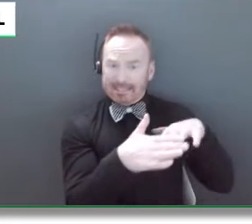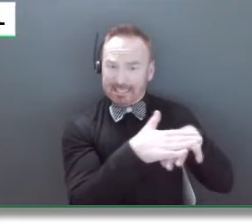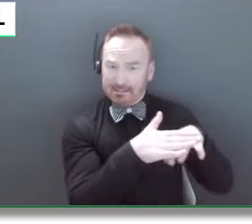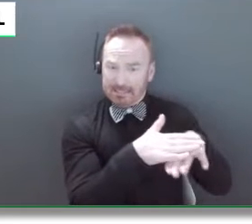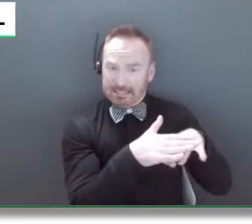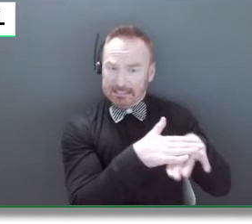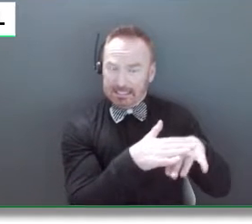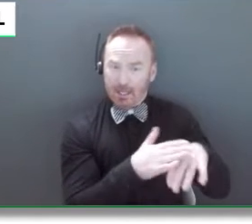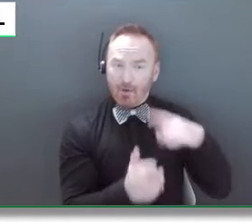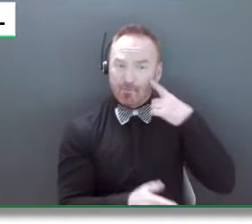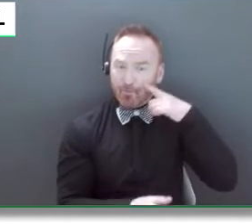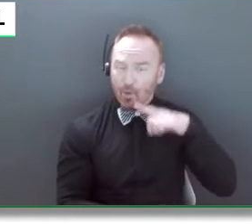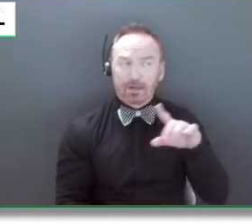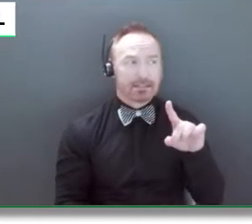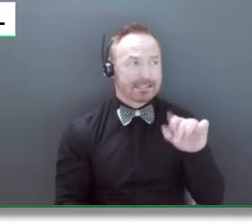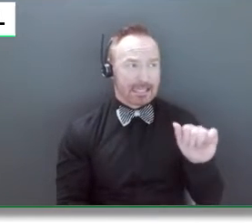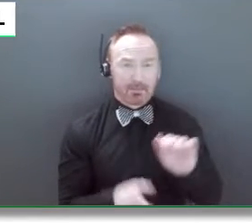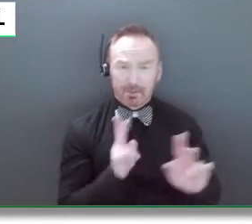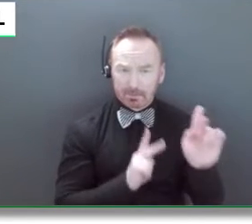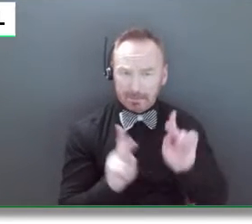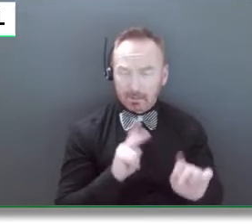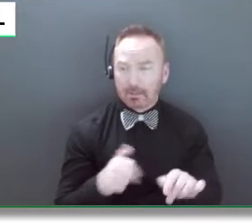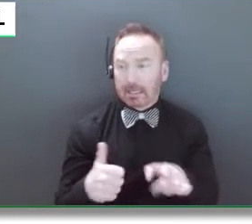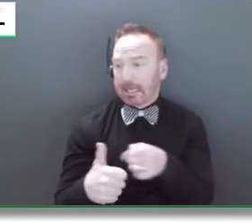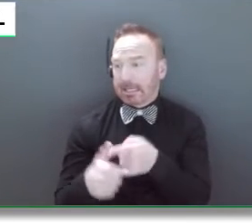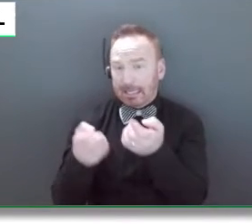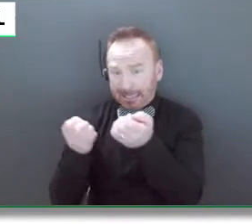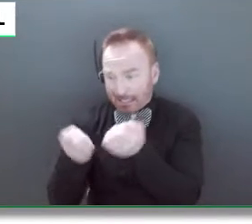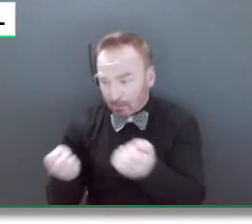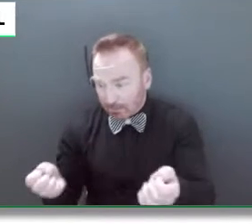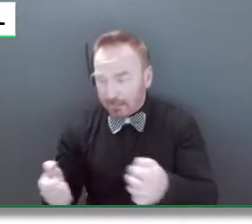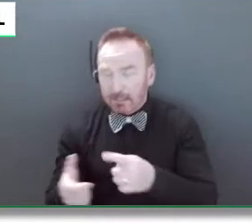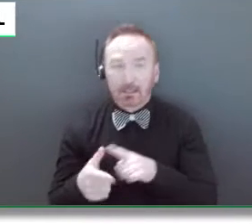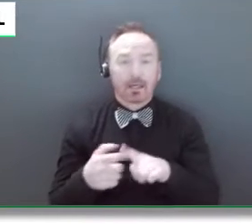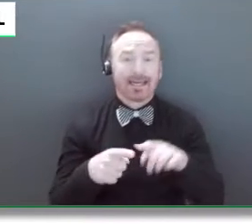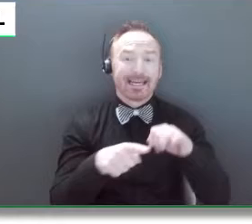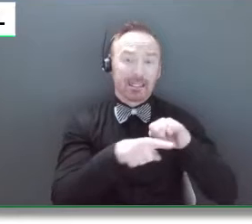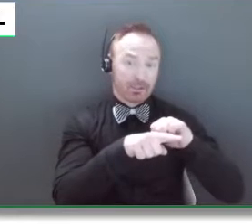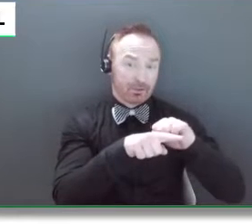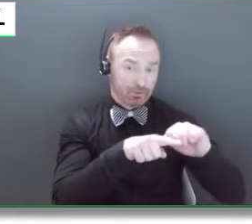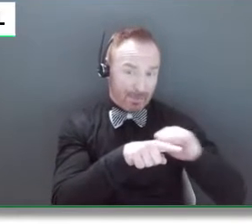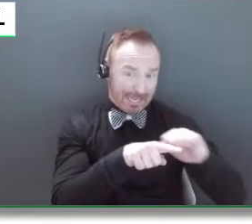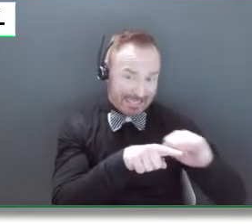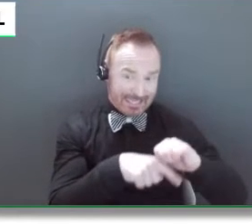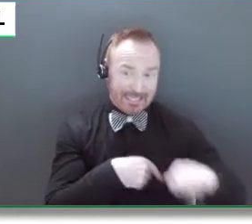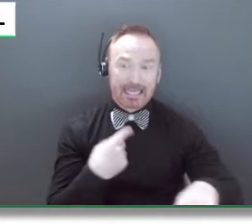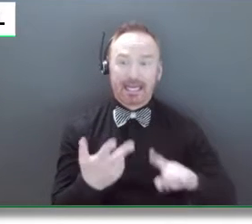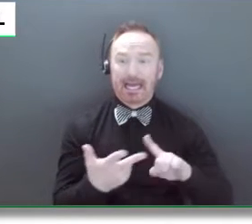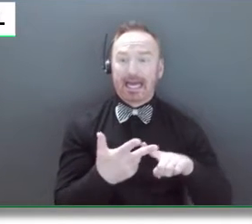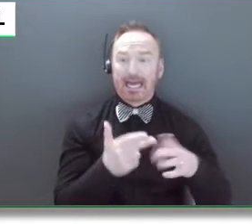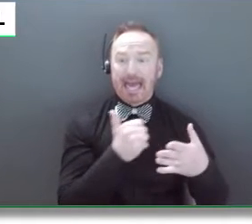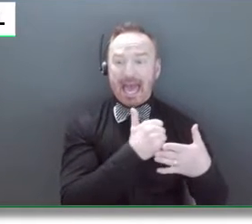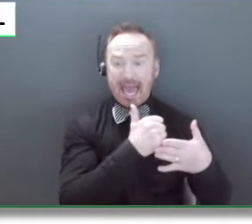equipment, through training, through um you know assistive help and things like this and having the staff.